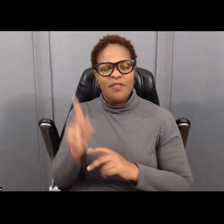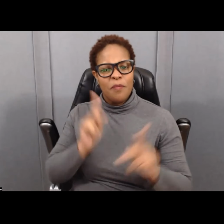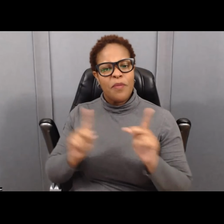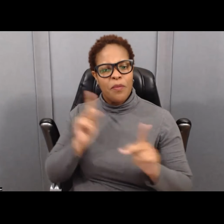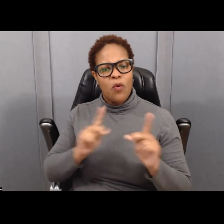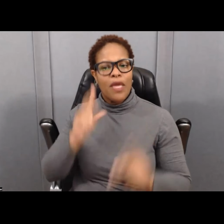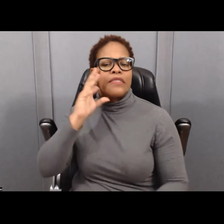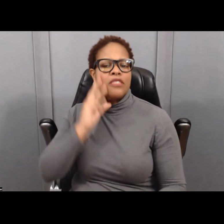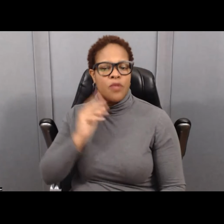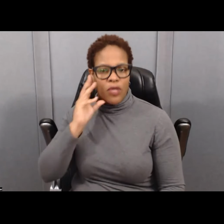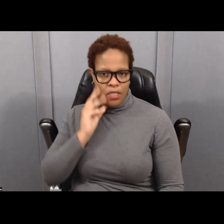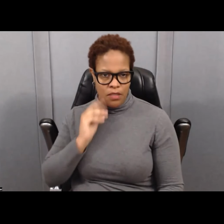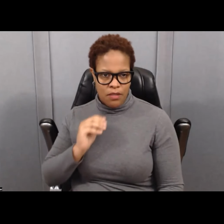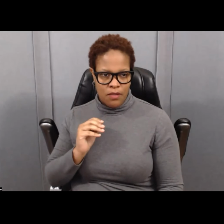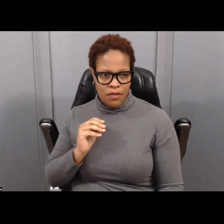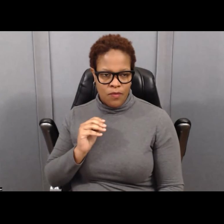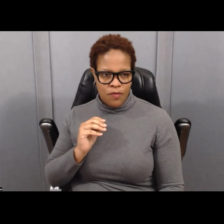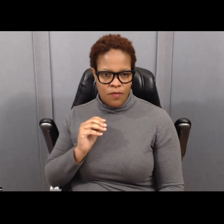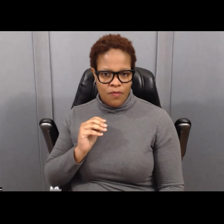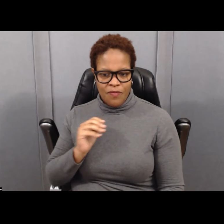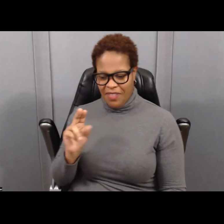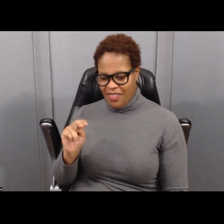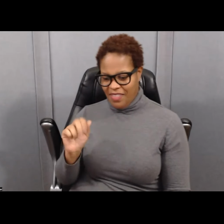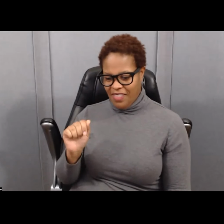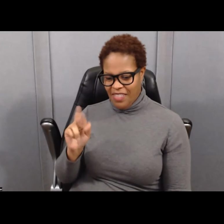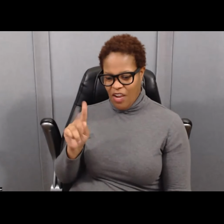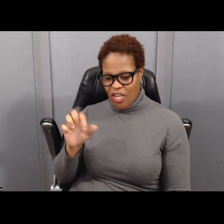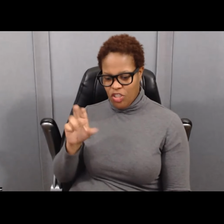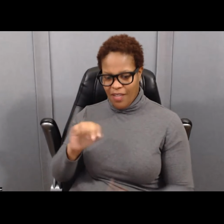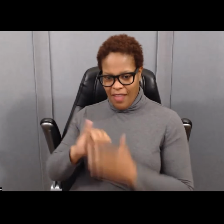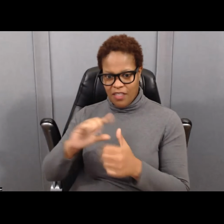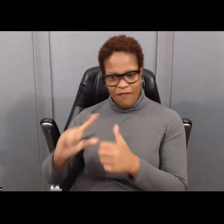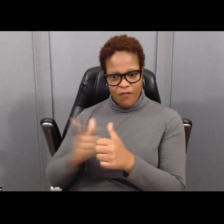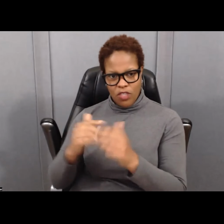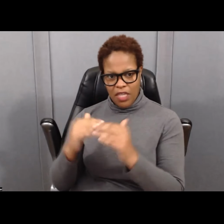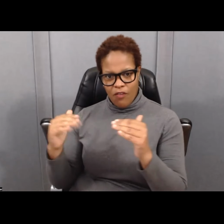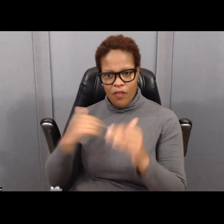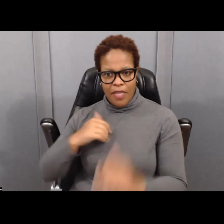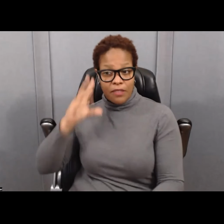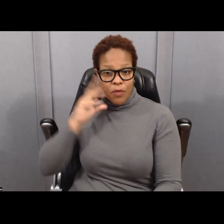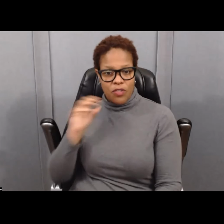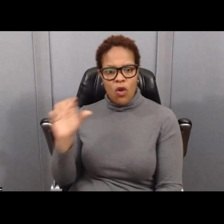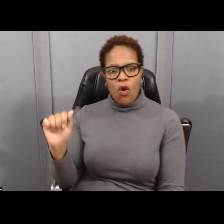That's really the first level that people are experiencing audio description, that's who you're interacting with, the narrator.